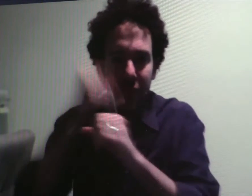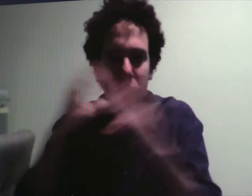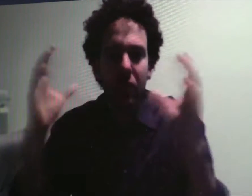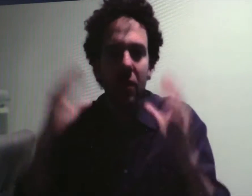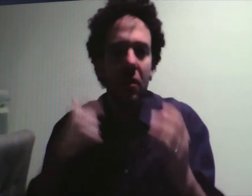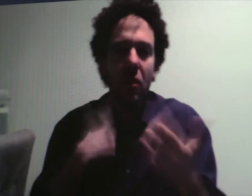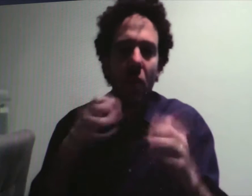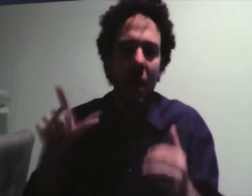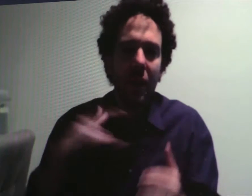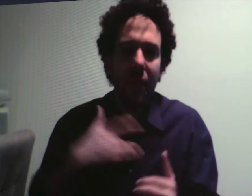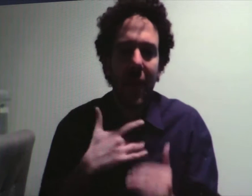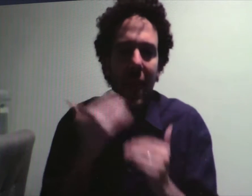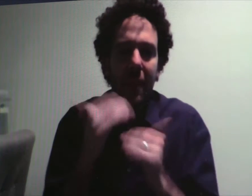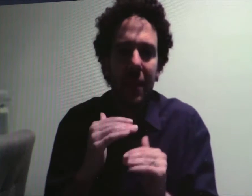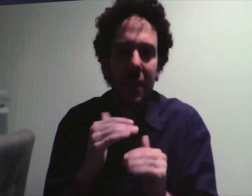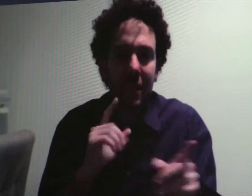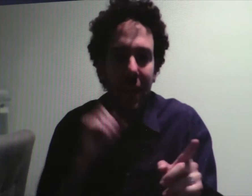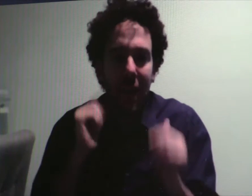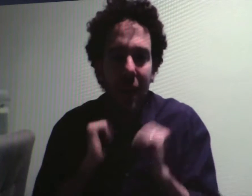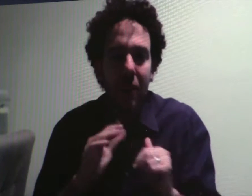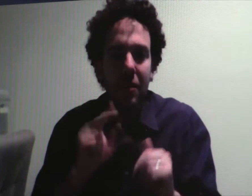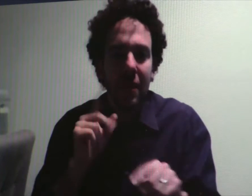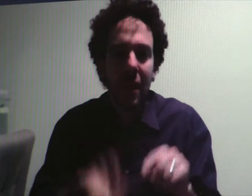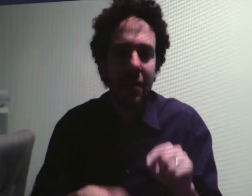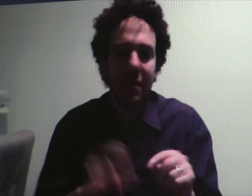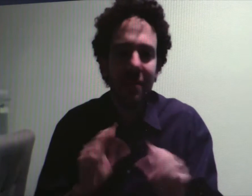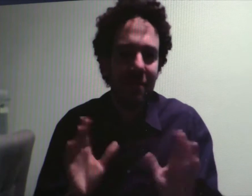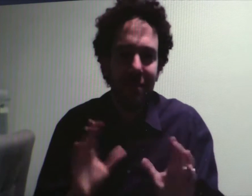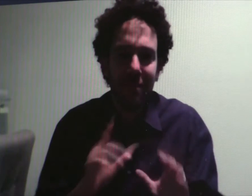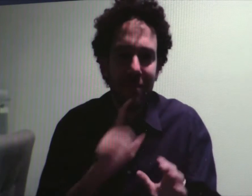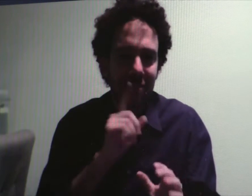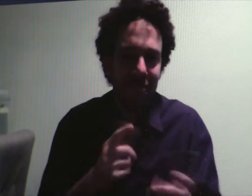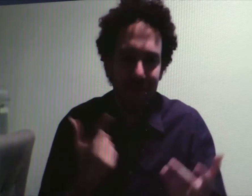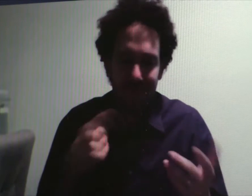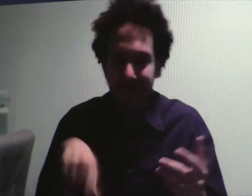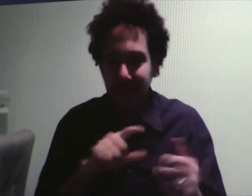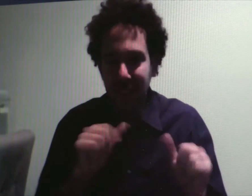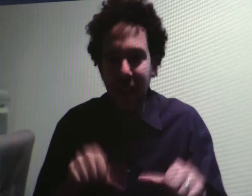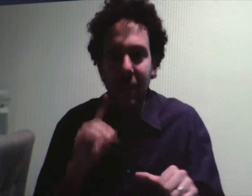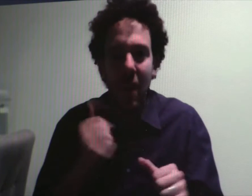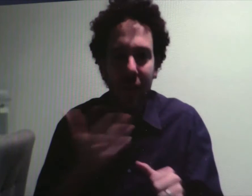We certainly do not want them to feel limited. Such as “the deaf actor can’t do this” no really, we can do anything,